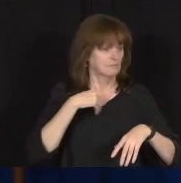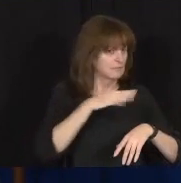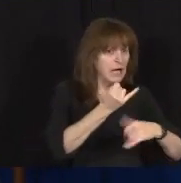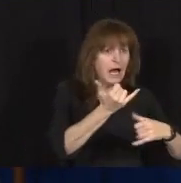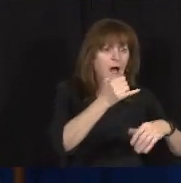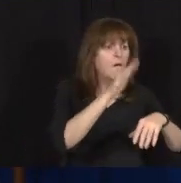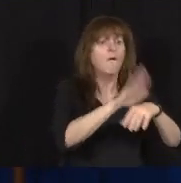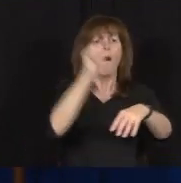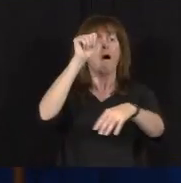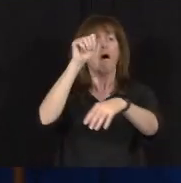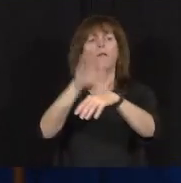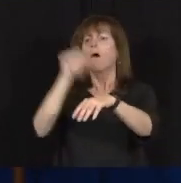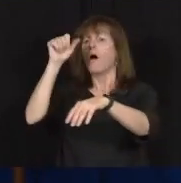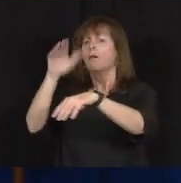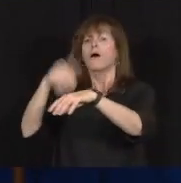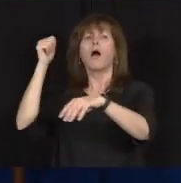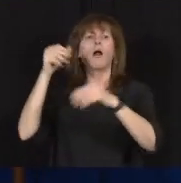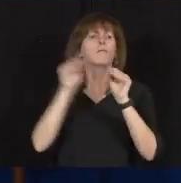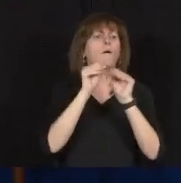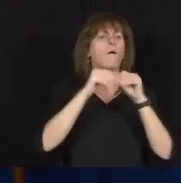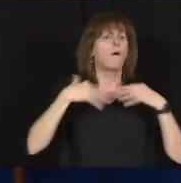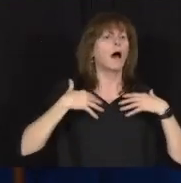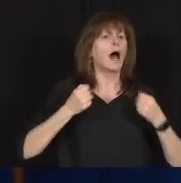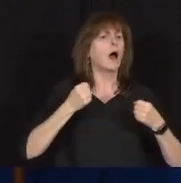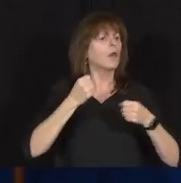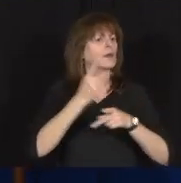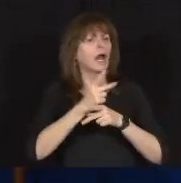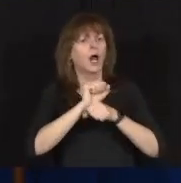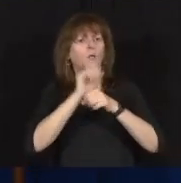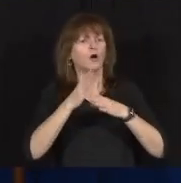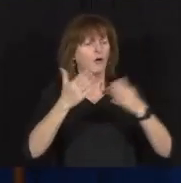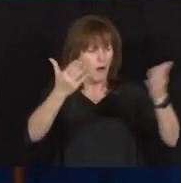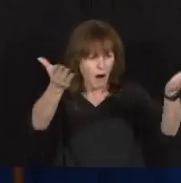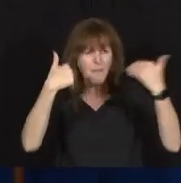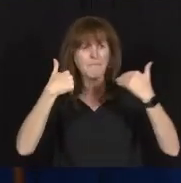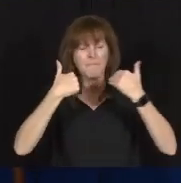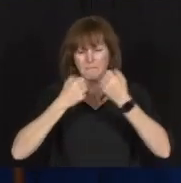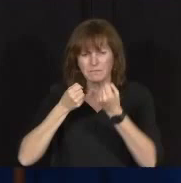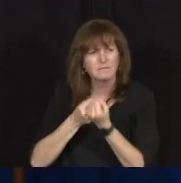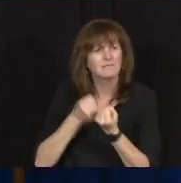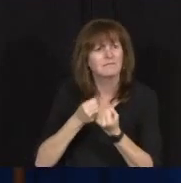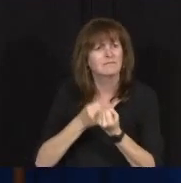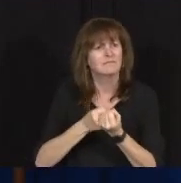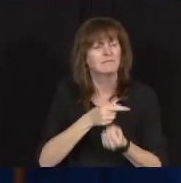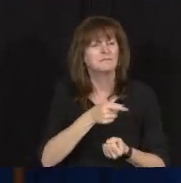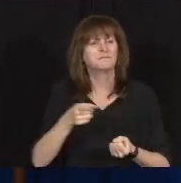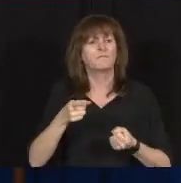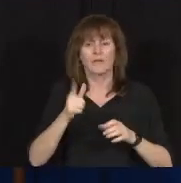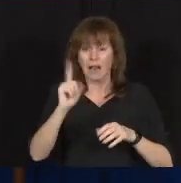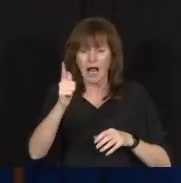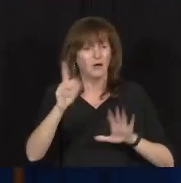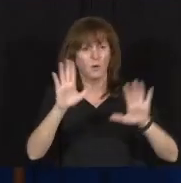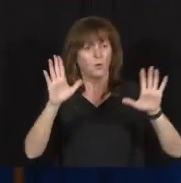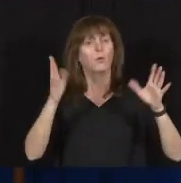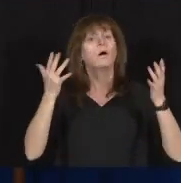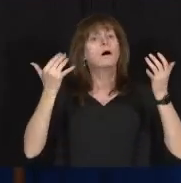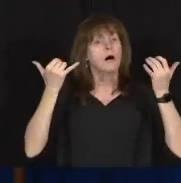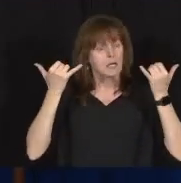workers. A nd there is no time to waste. We're launching an online portal t o match infill much-needed